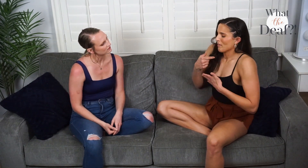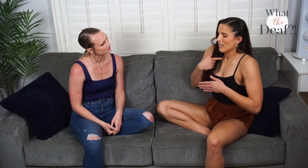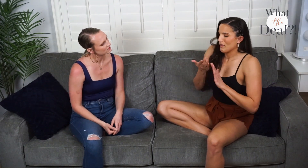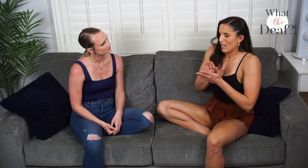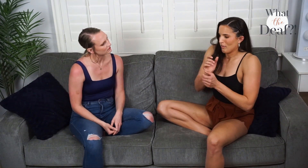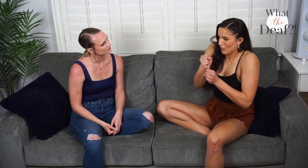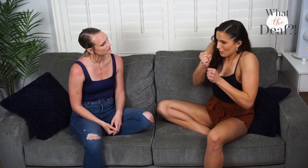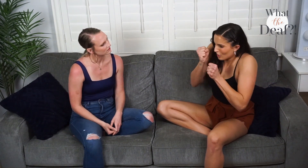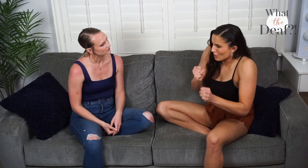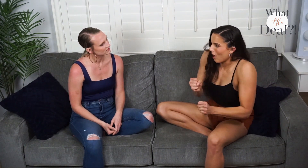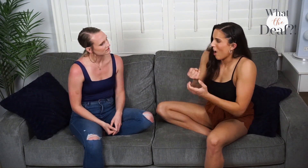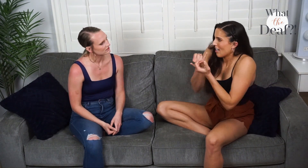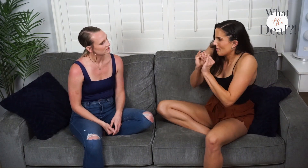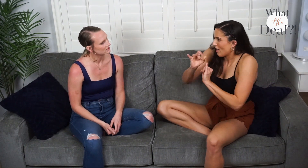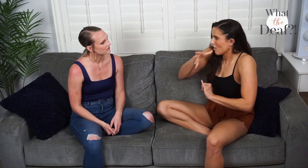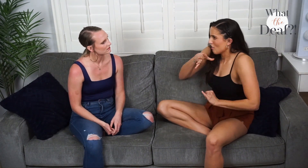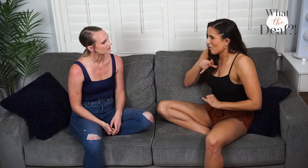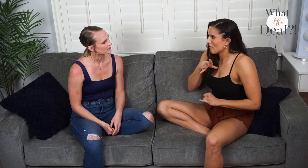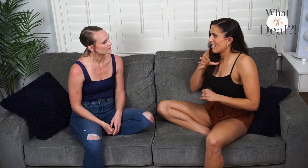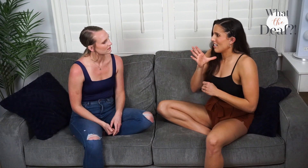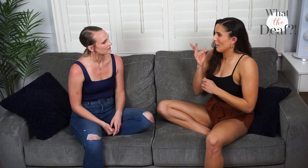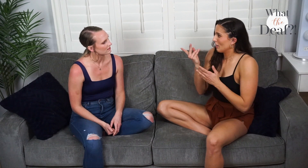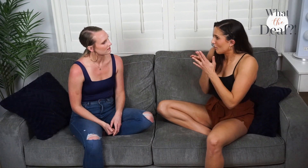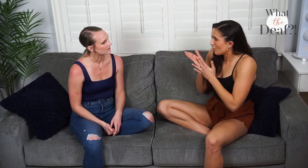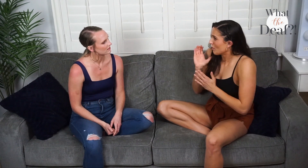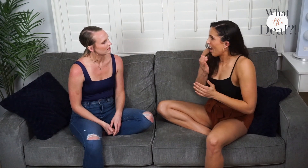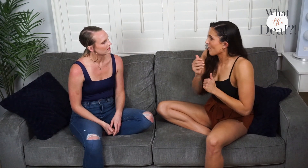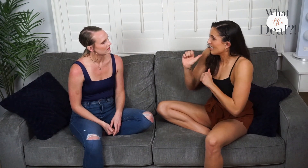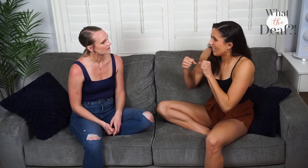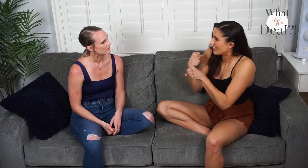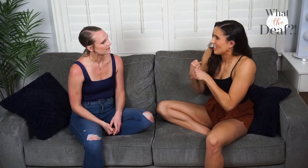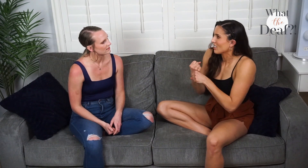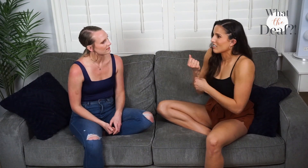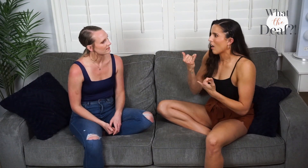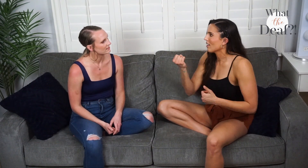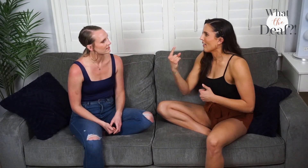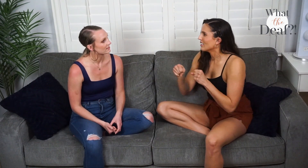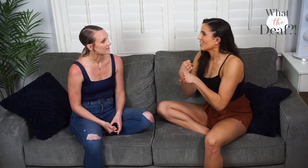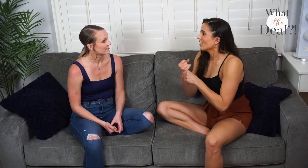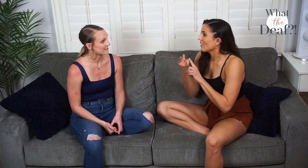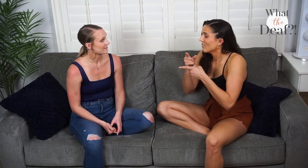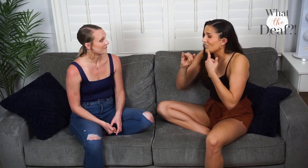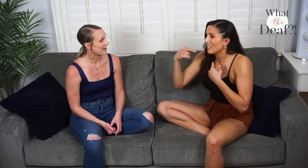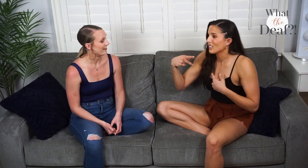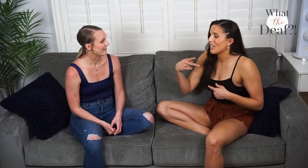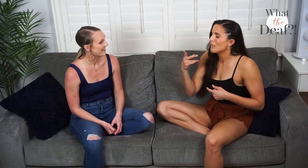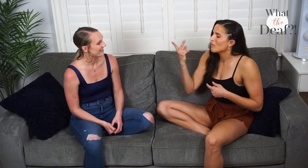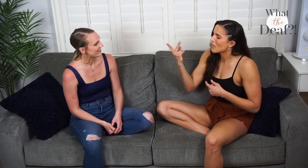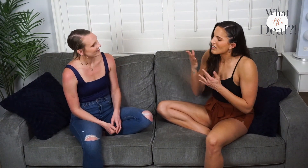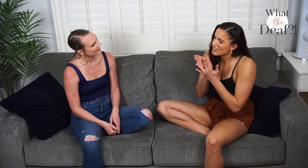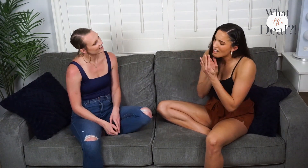You've helped me become such a strong, independent woman through our 10 years, now 11 years of friendship. Wow, yeah.